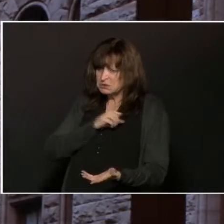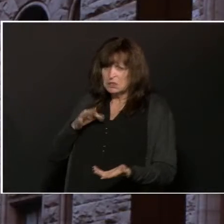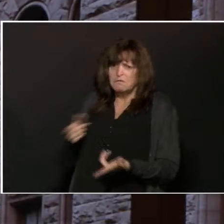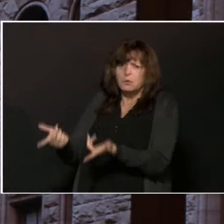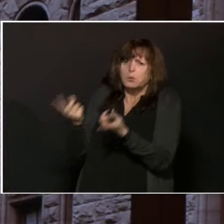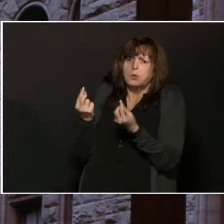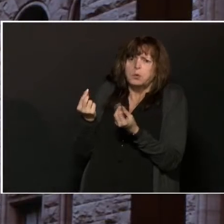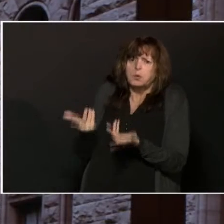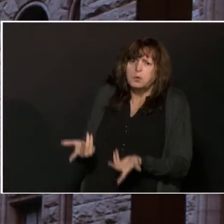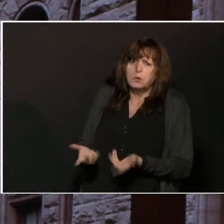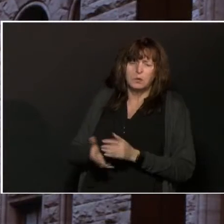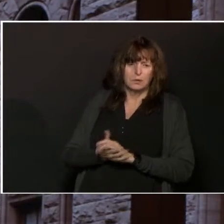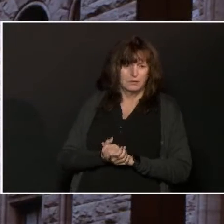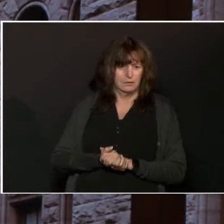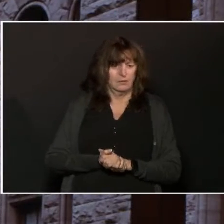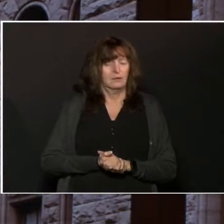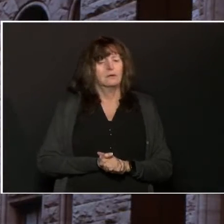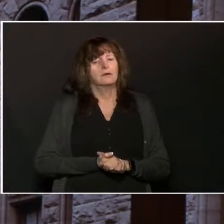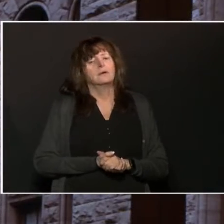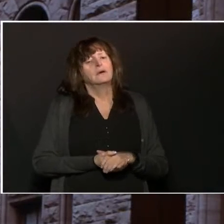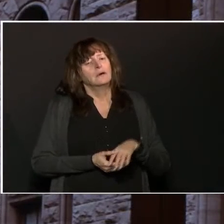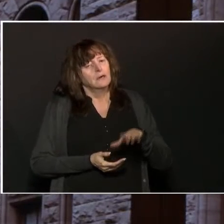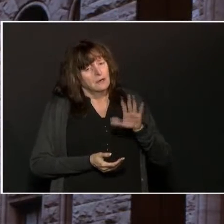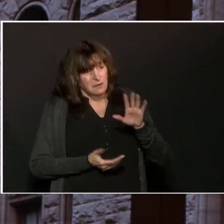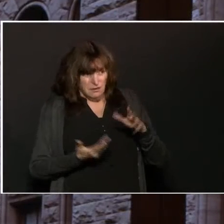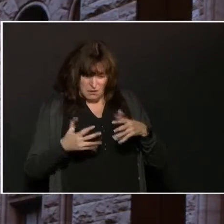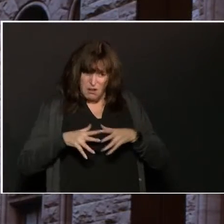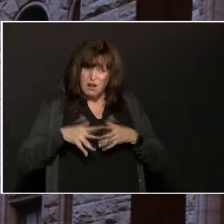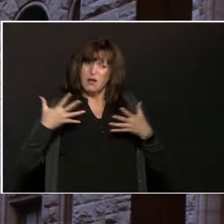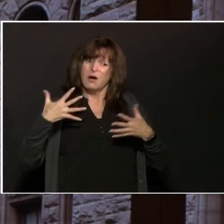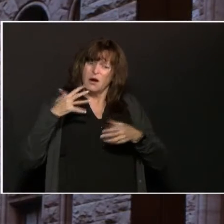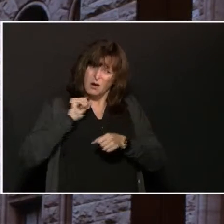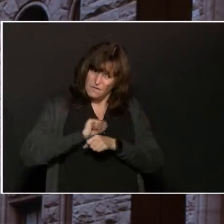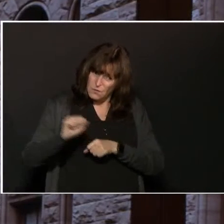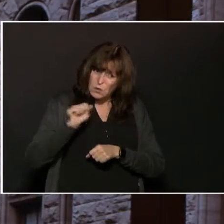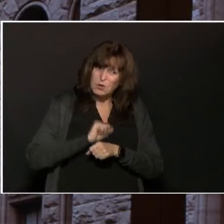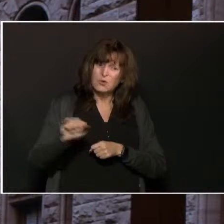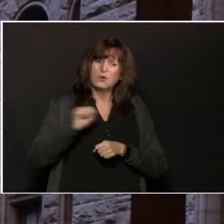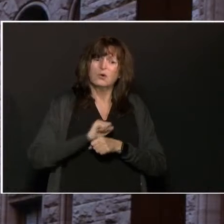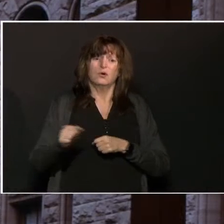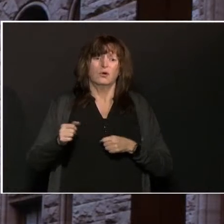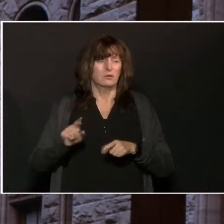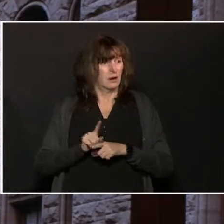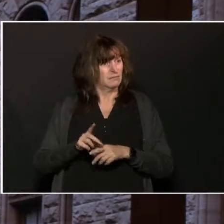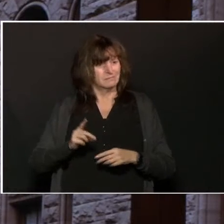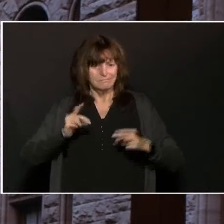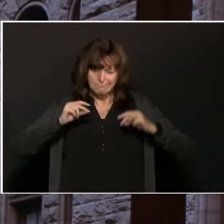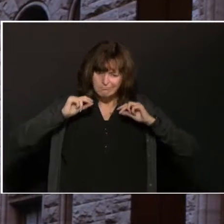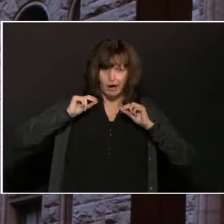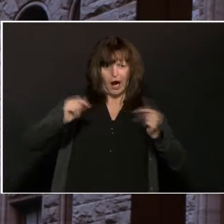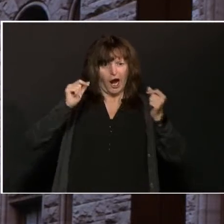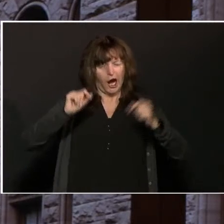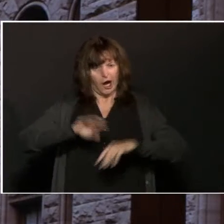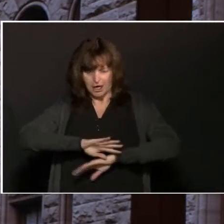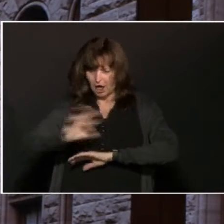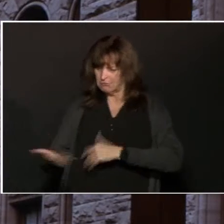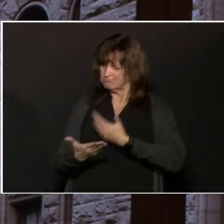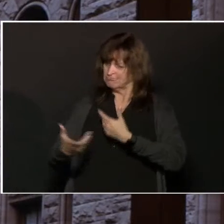NUMBERS UNDER A THOUSAND CASES PER DAY IF INSTEAD WE PER DAY IF INSTEAD WE SEE REALLY KIND OF KIND OF A STEADY-STATE AROUND 2,000 KIND OF A STEADY-STATE AROUND 2,000 CASES KIND OF A STEADY-STATE AROUND 2,000 CASES UNTIL